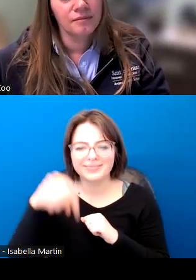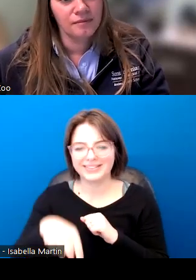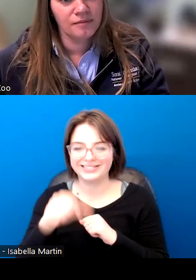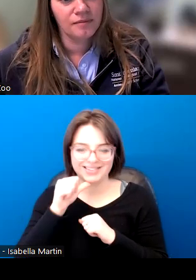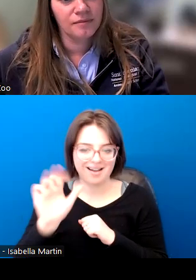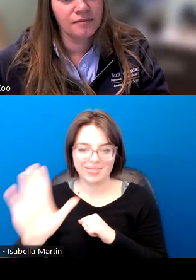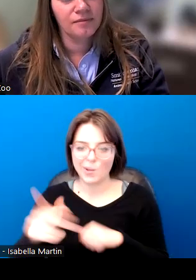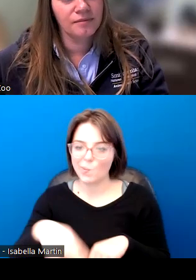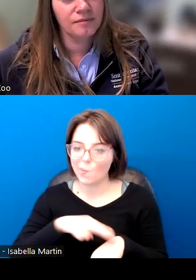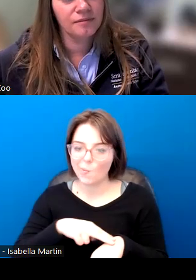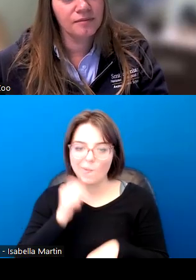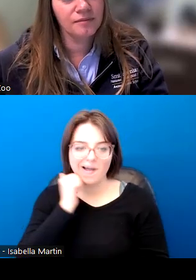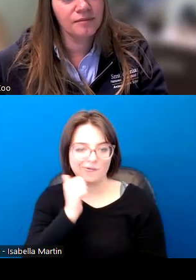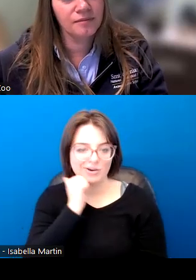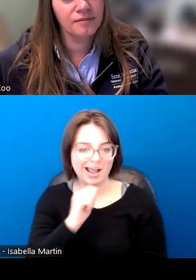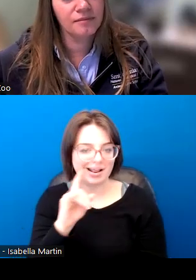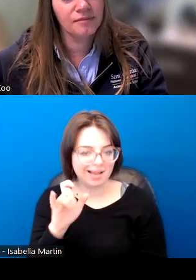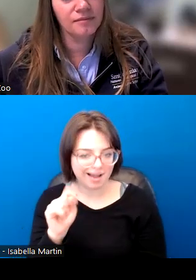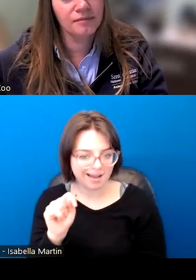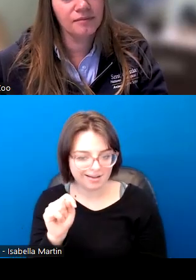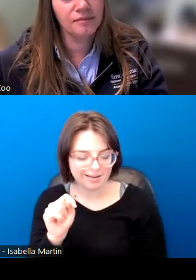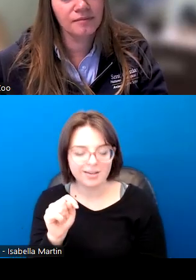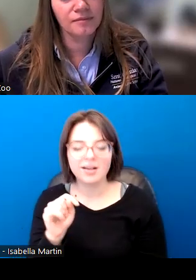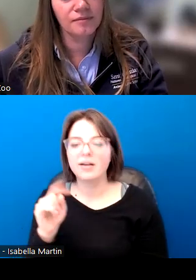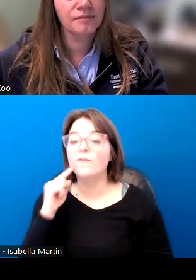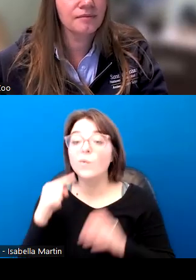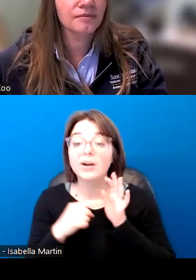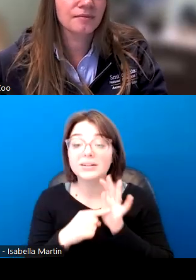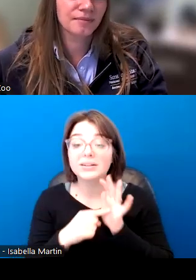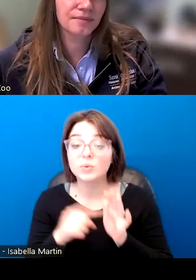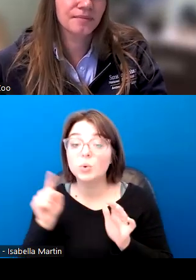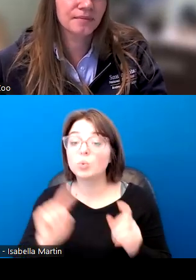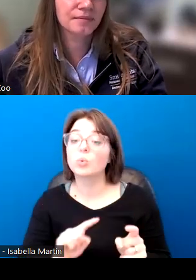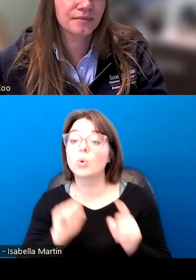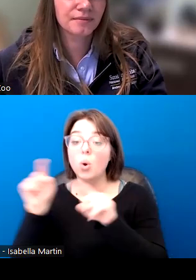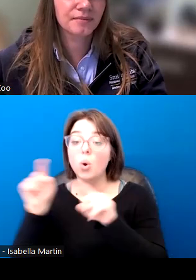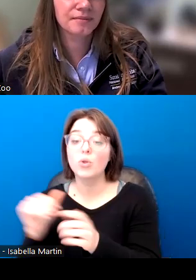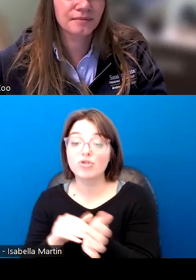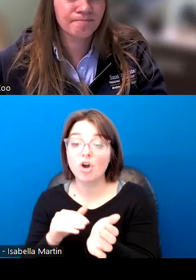like to kind of think about it like when you go to the doctor and maybe get a lollipop as a thank